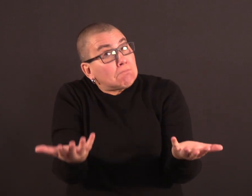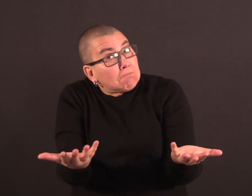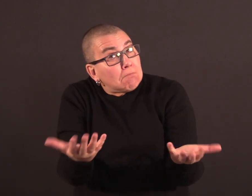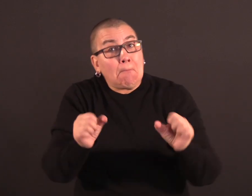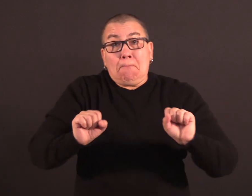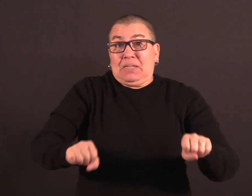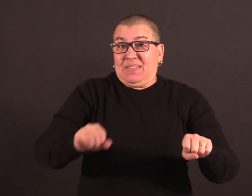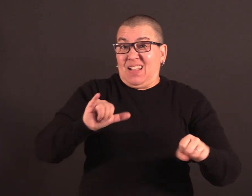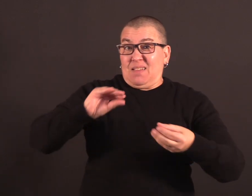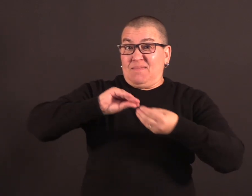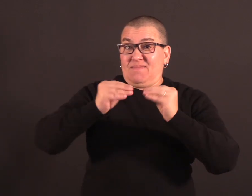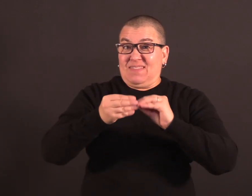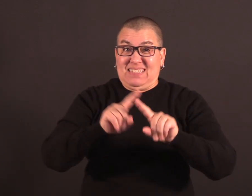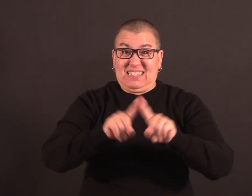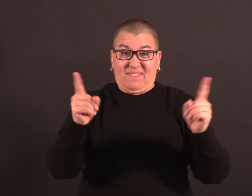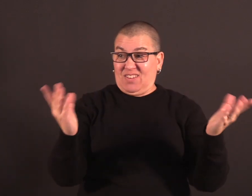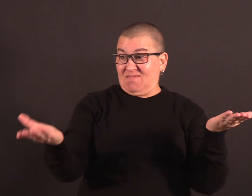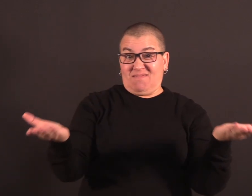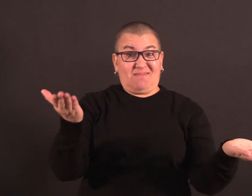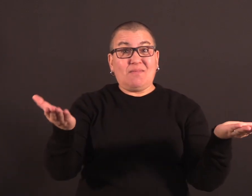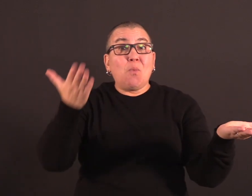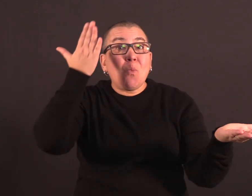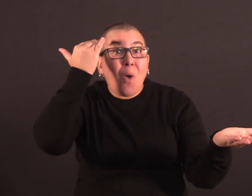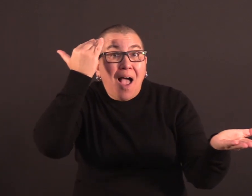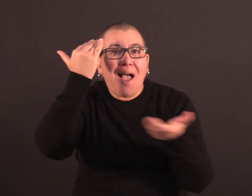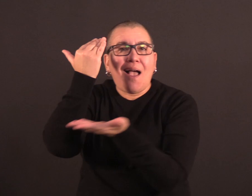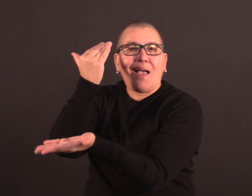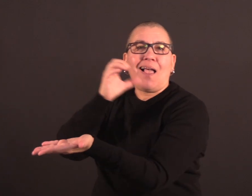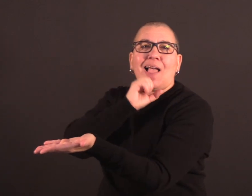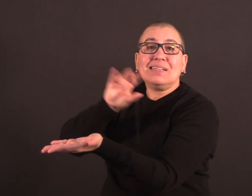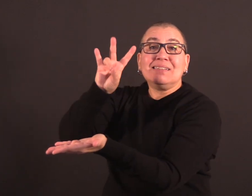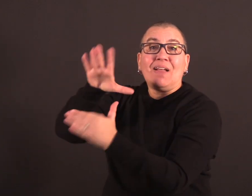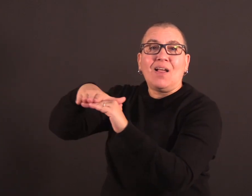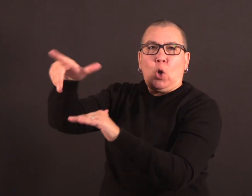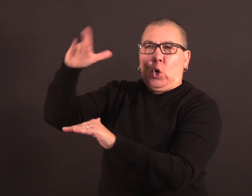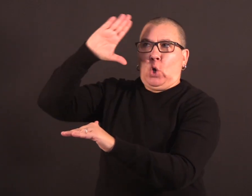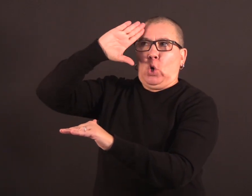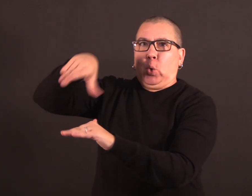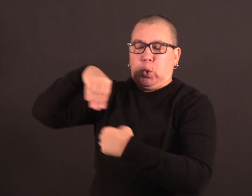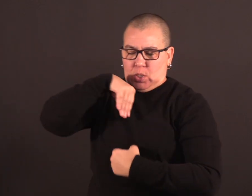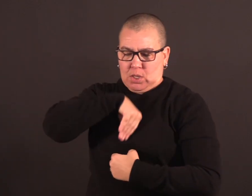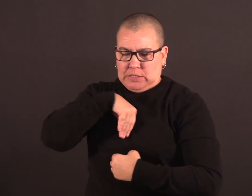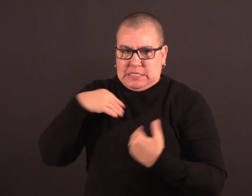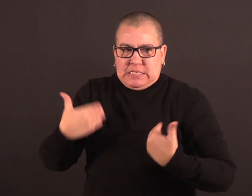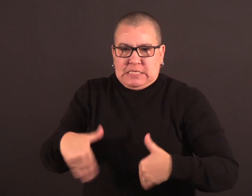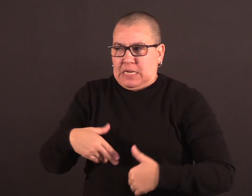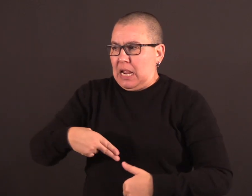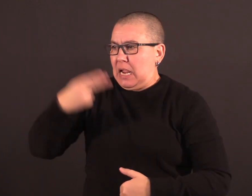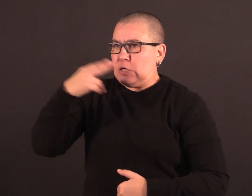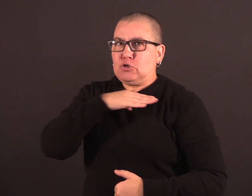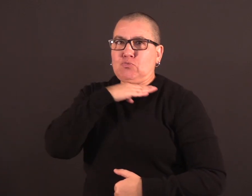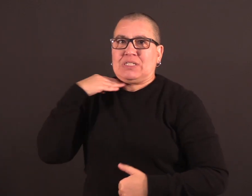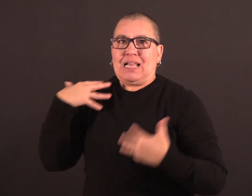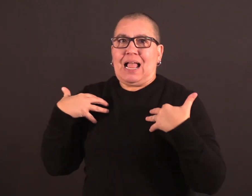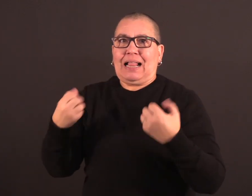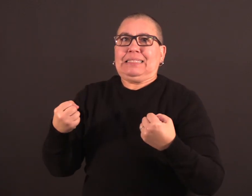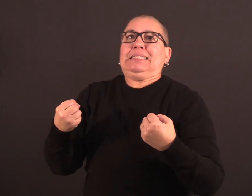uptake of the new COVID vaccine, 27 percent of adult Minnesotans, is among the nation’s